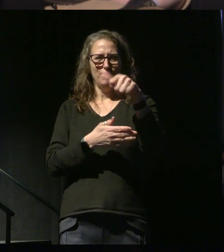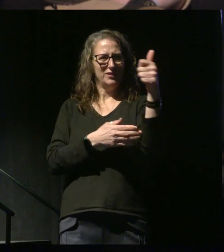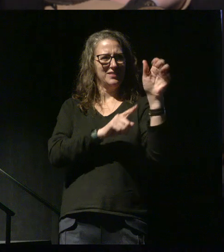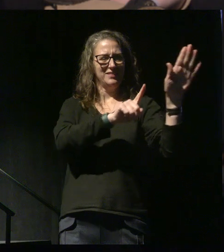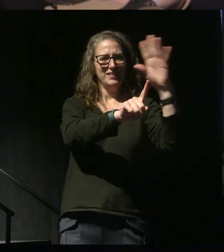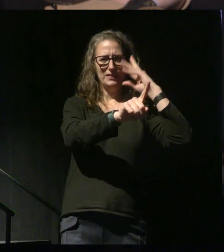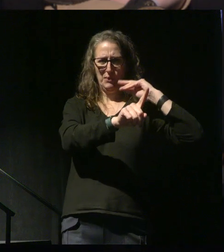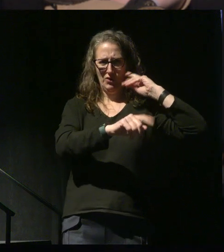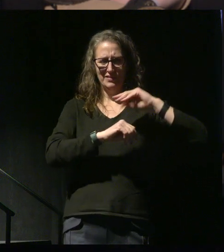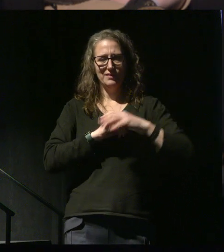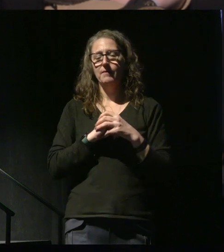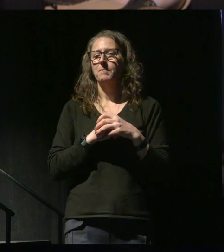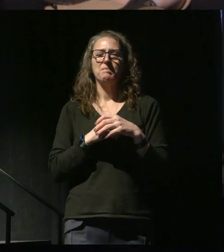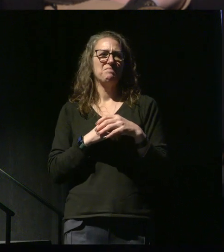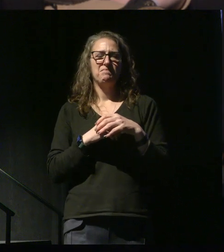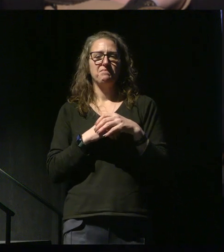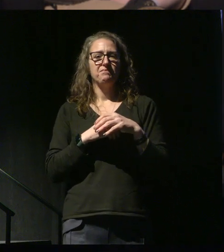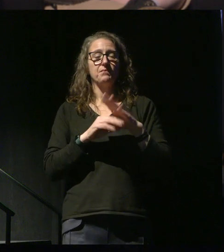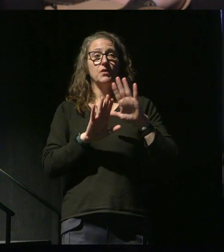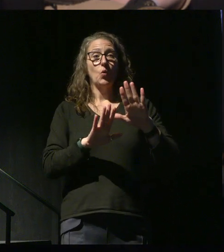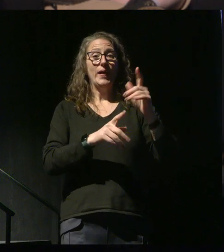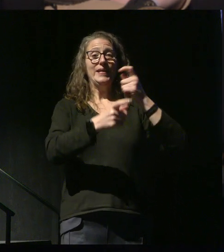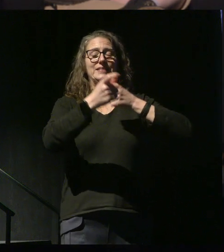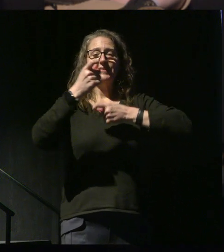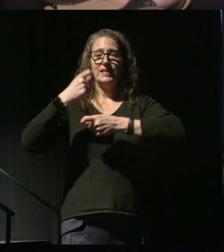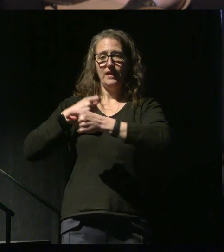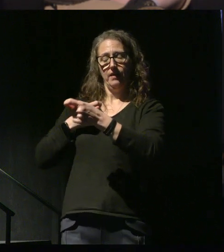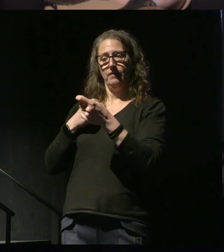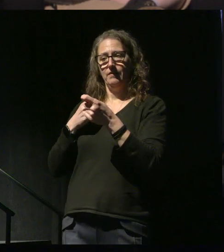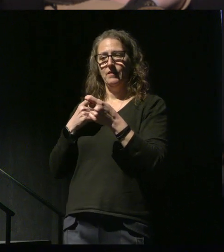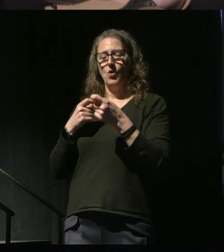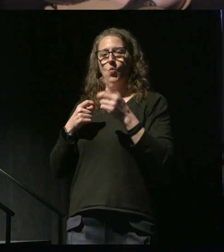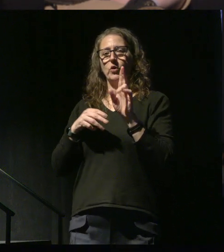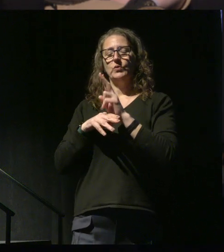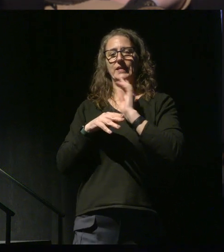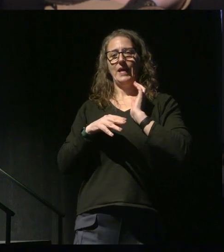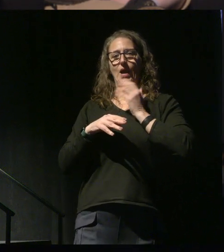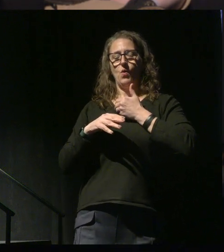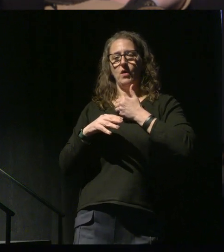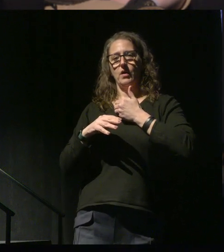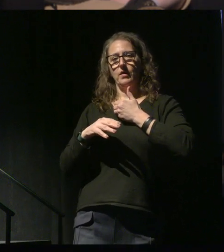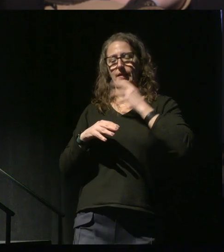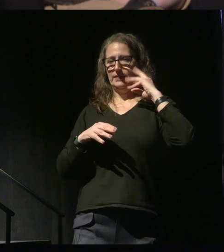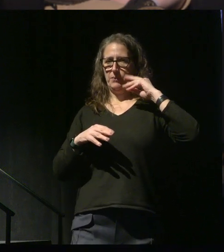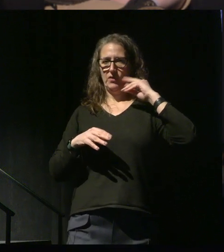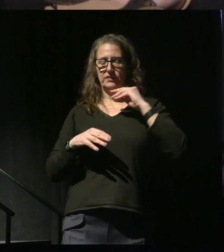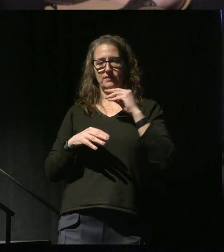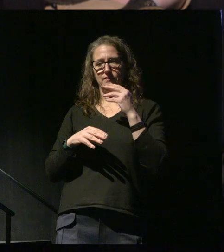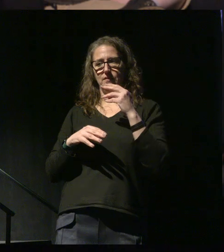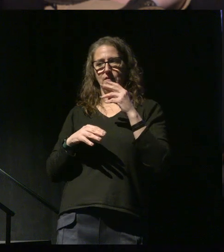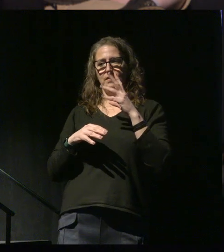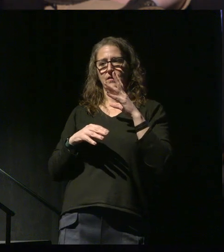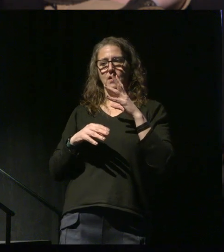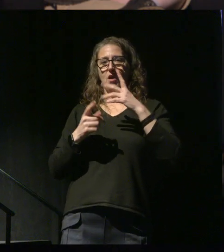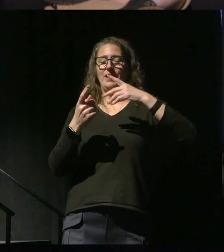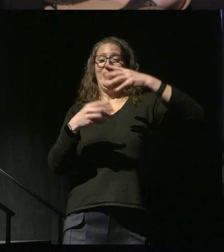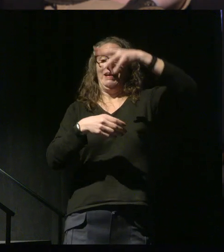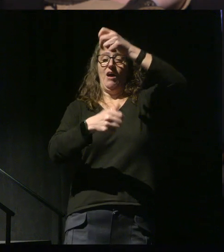And like making instead like our experience of like the white dominant culture or the cisgender dominant culture,